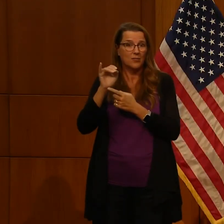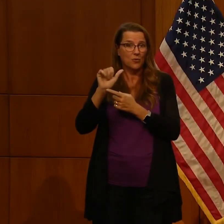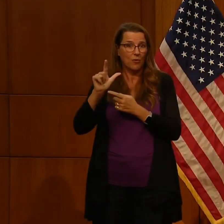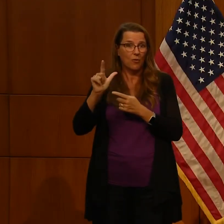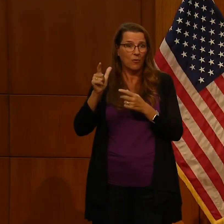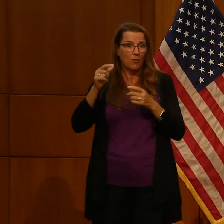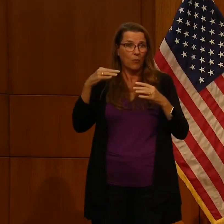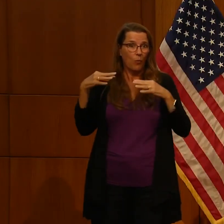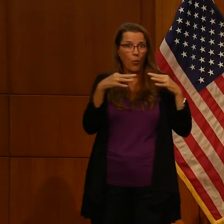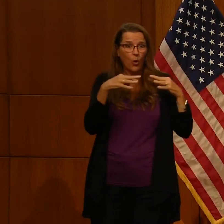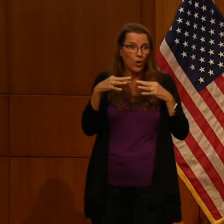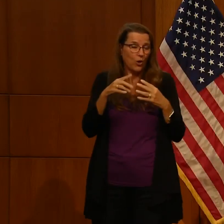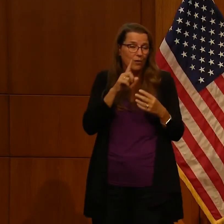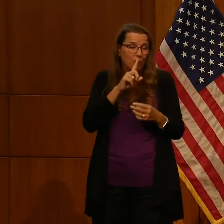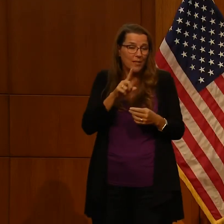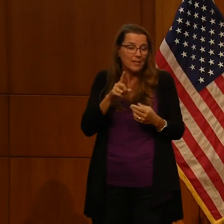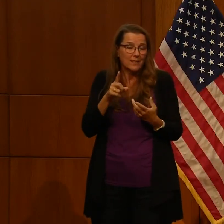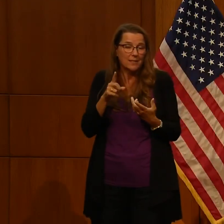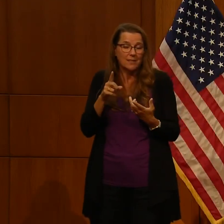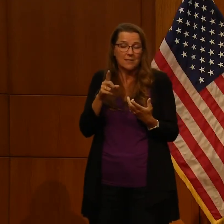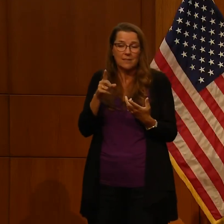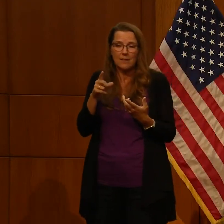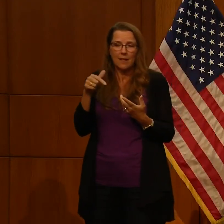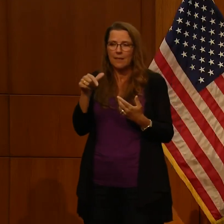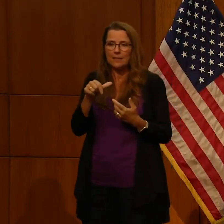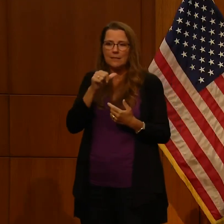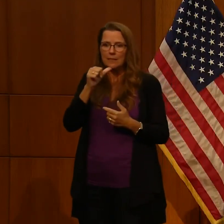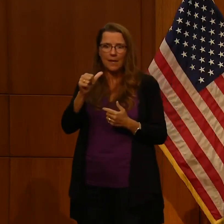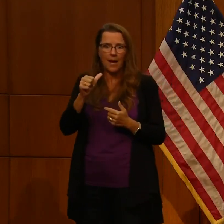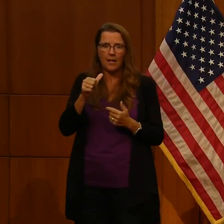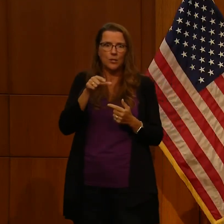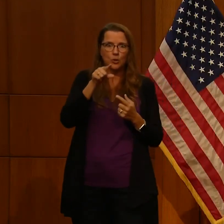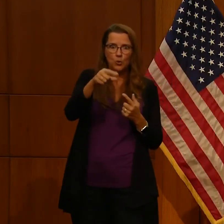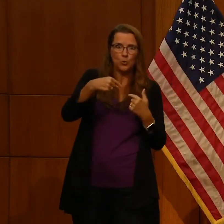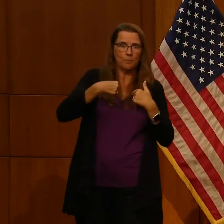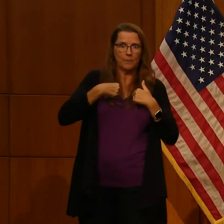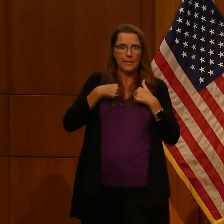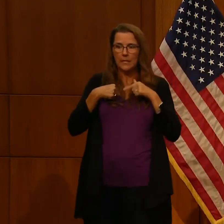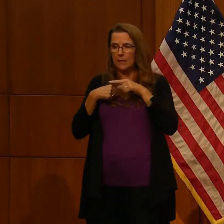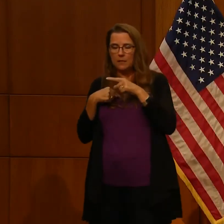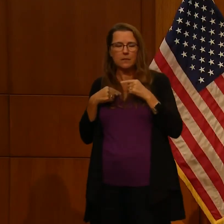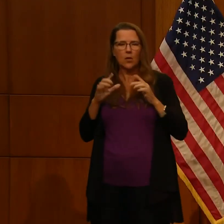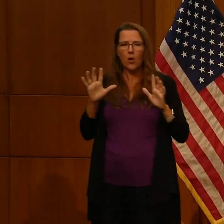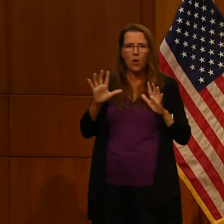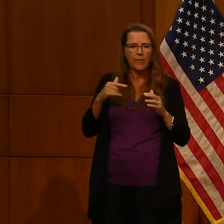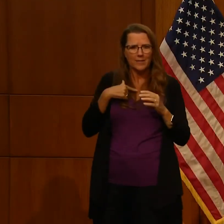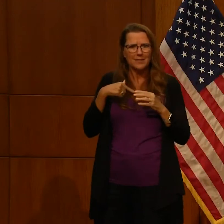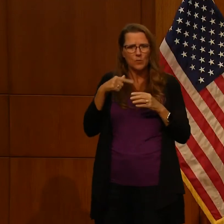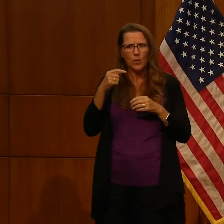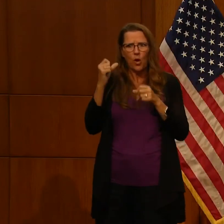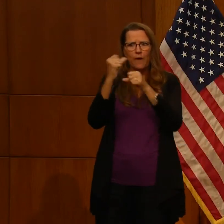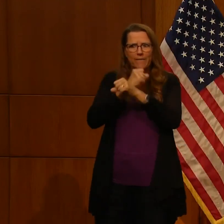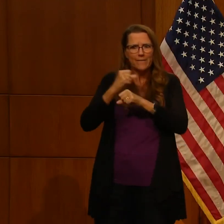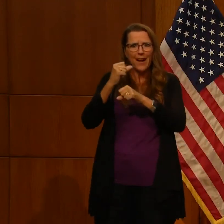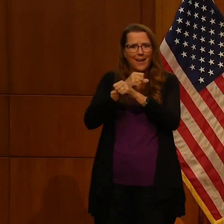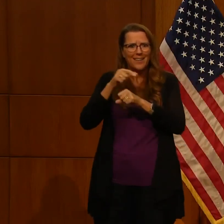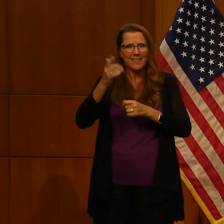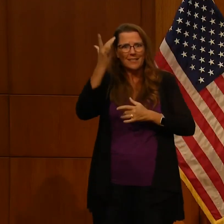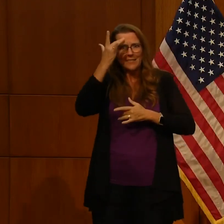WAR. THIS IS A BIOLOGICAL WAR AND WE ALL IS AMERICANS. WE ALWAYS VIRGINIA'S. IT'S NOT A